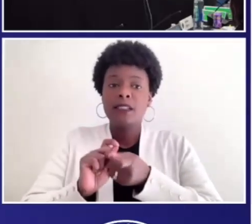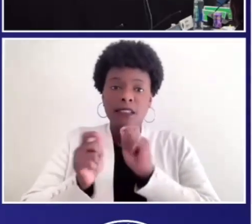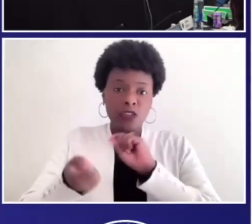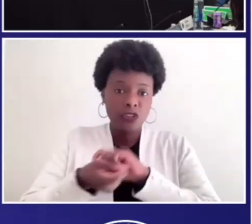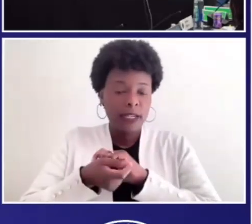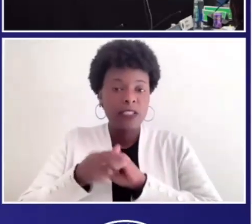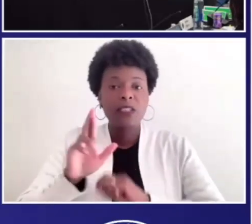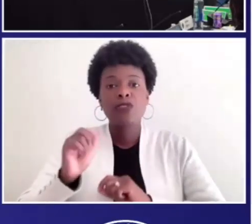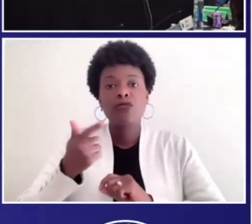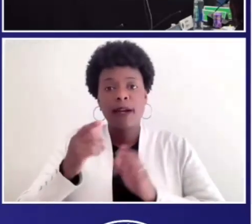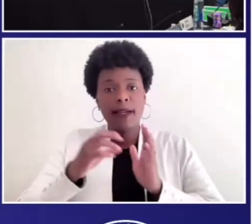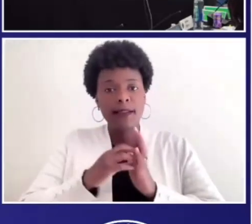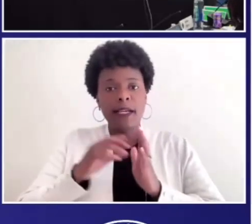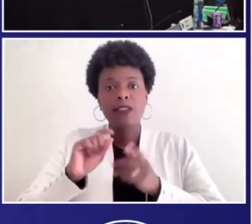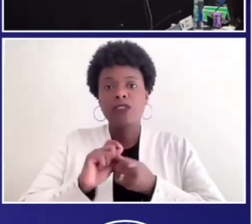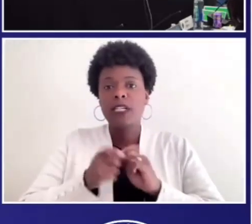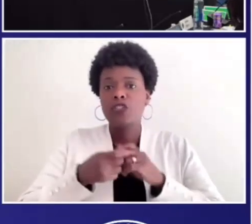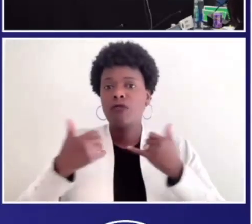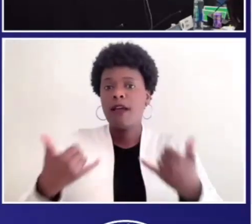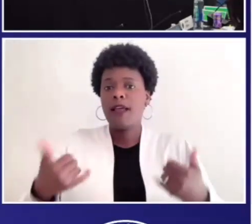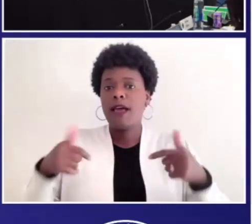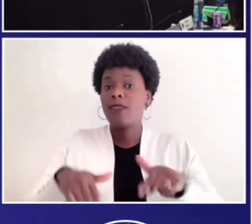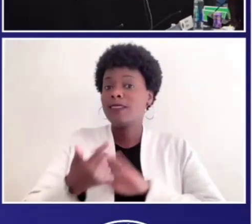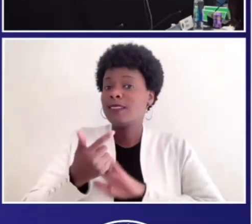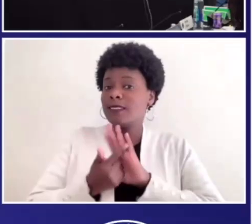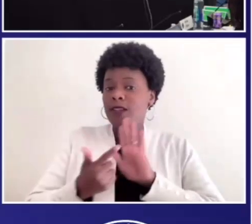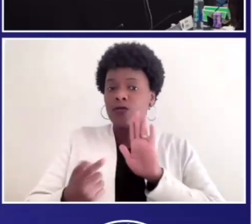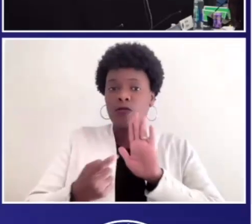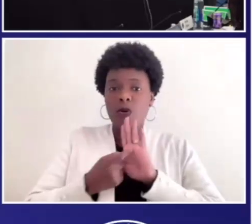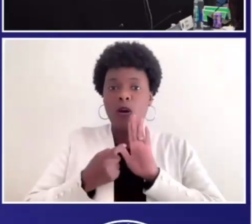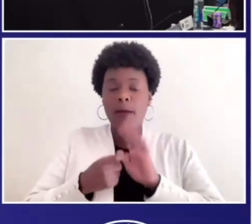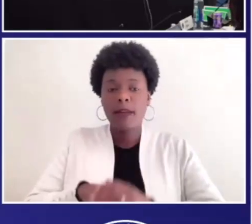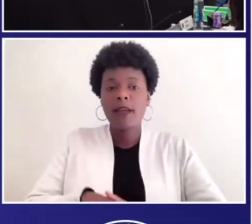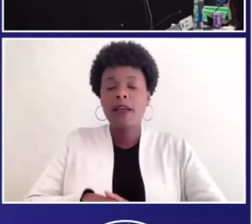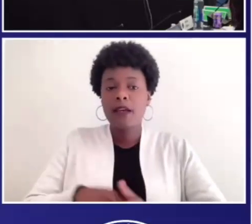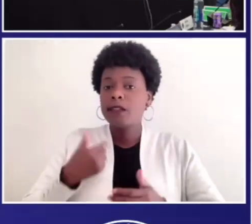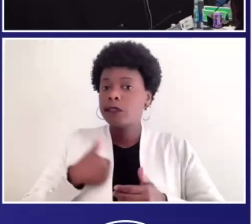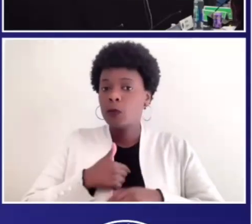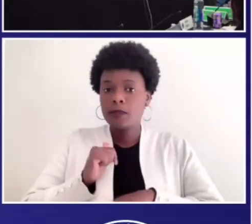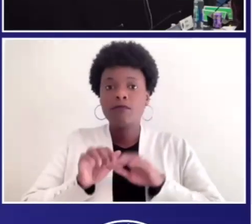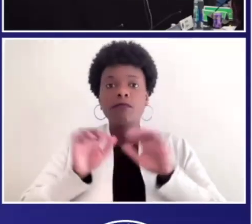and reg text changes at this point. This is a statutory requirement. And so we are implementing the statute.